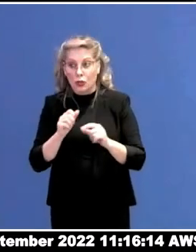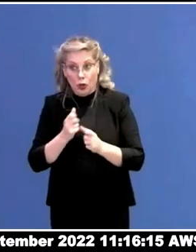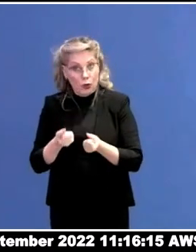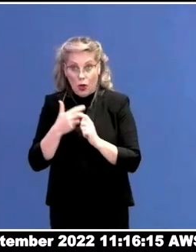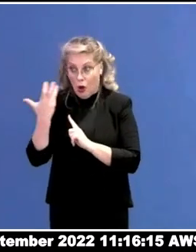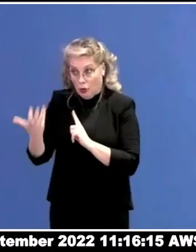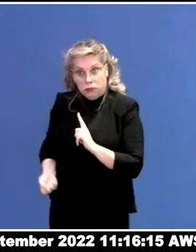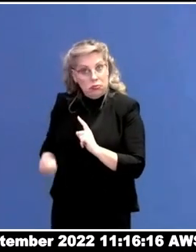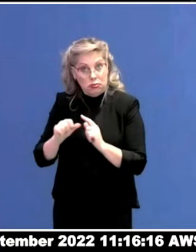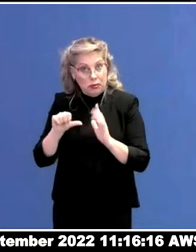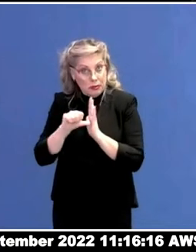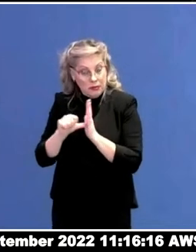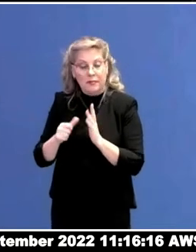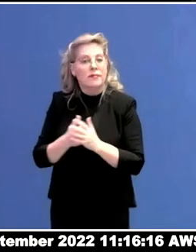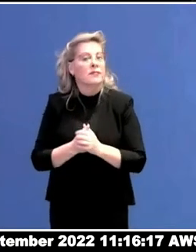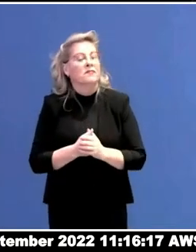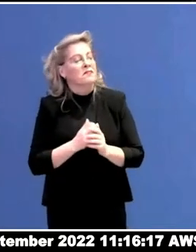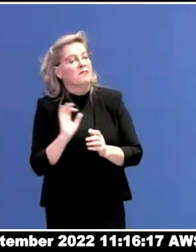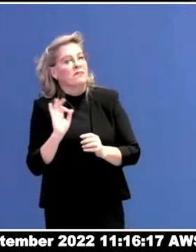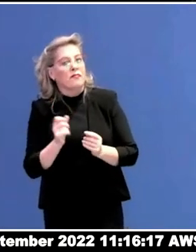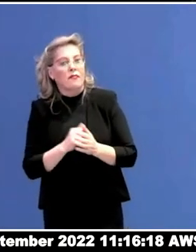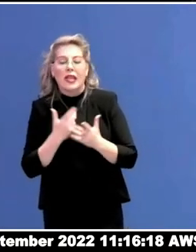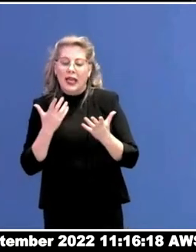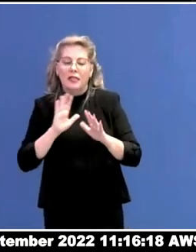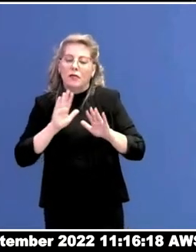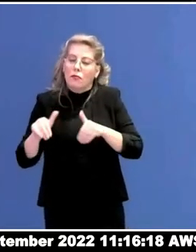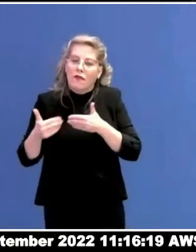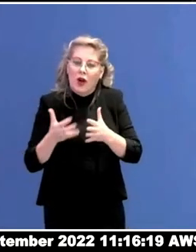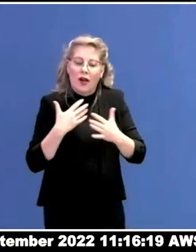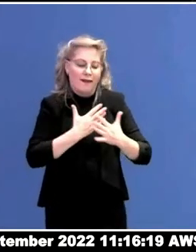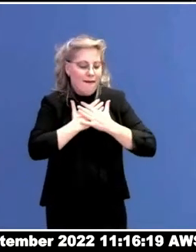That's correct. It's about providing that love and support to the families that get their help.